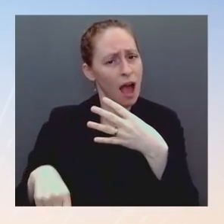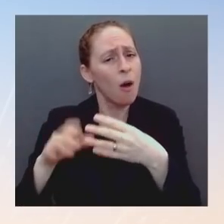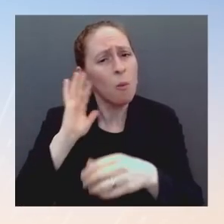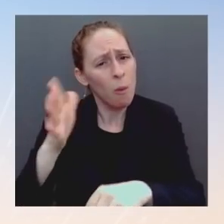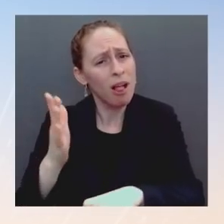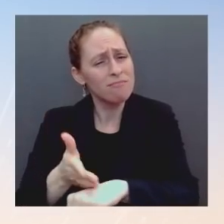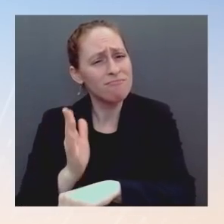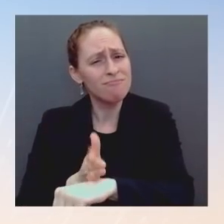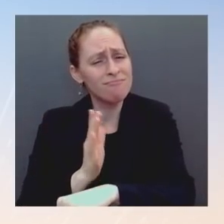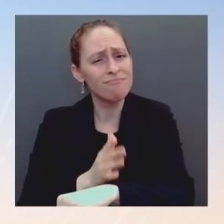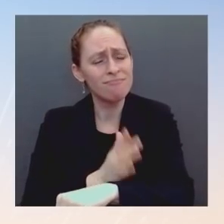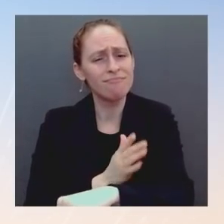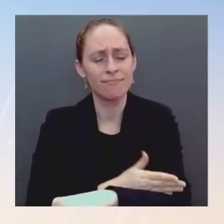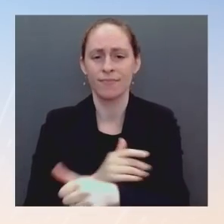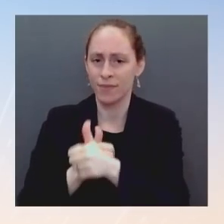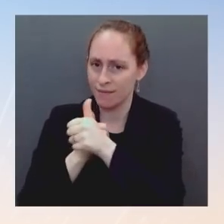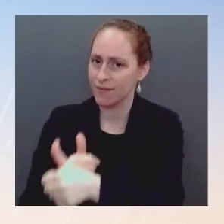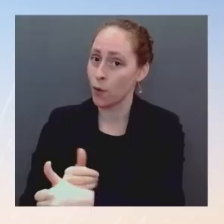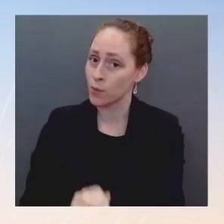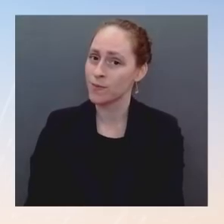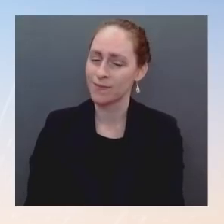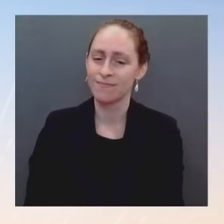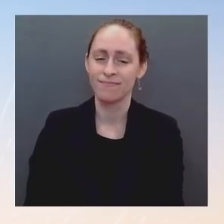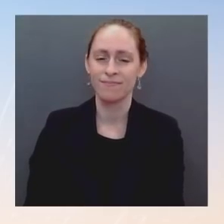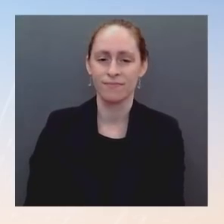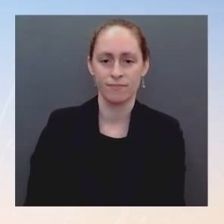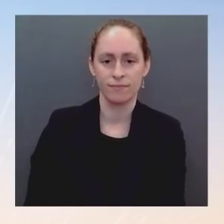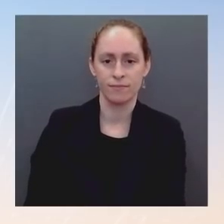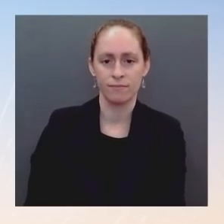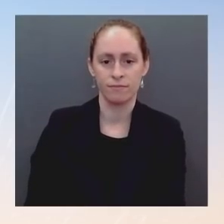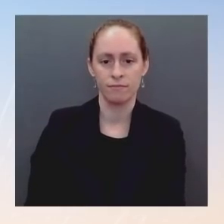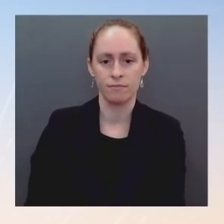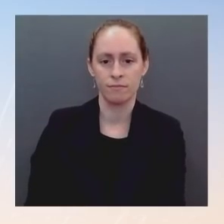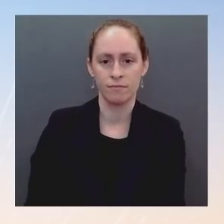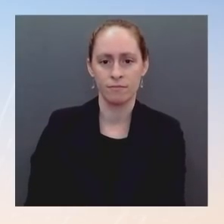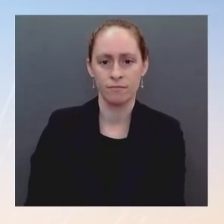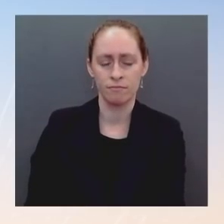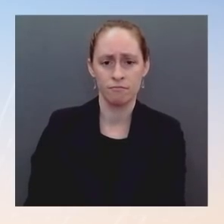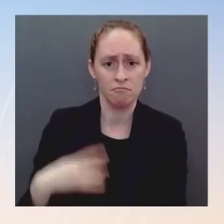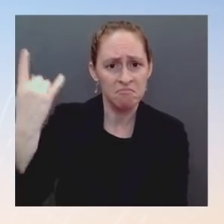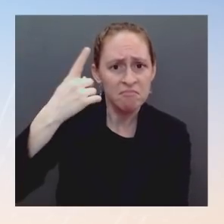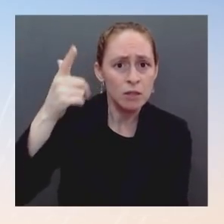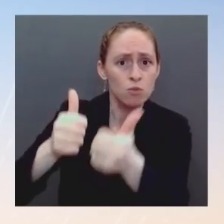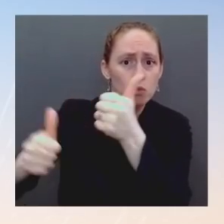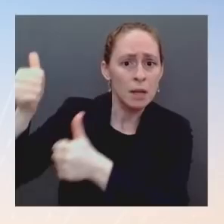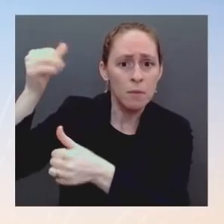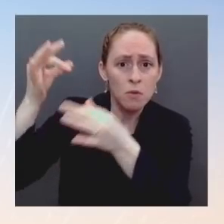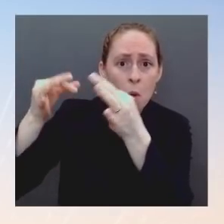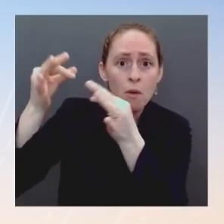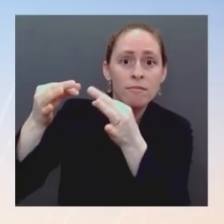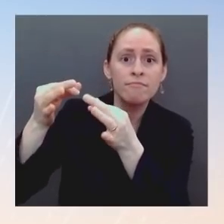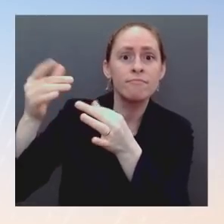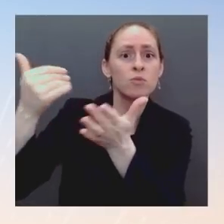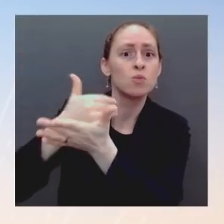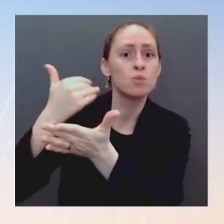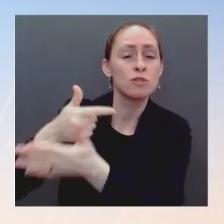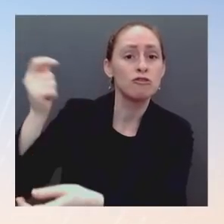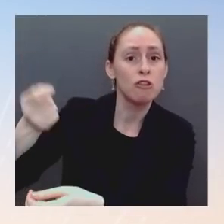He mentioned he's going to be having in-person meetings here at the White House. >> Ms. Psaki: Mm-hmm. The Press: Is that something that might begin this week? Ms. Psaki: Yes, I can give you an update.